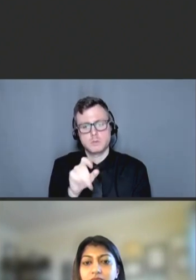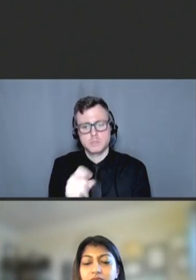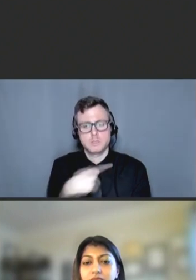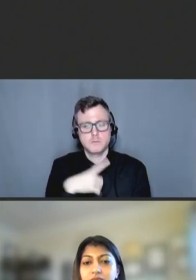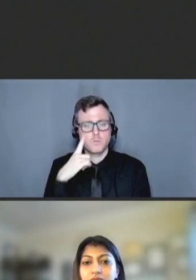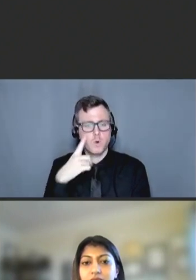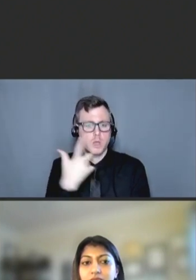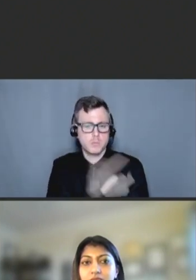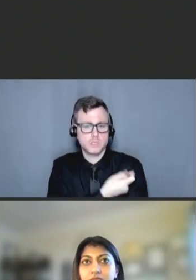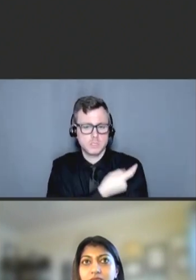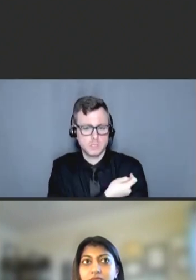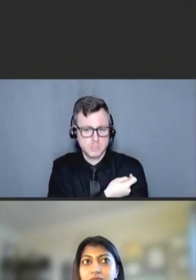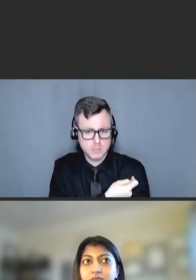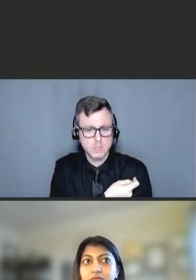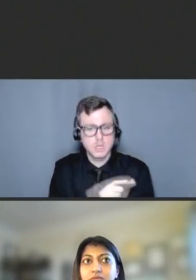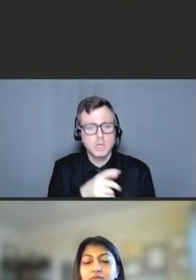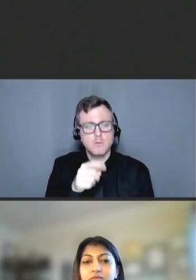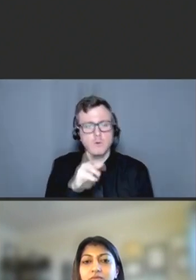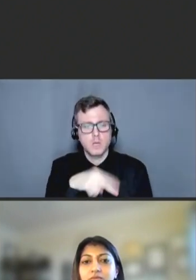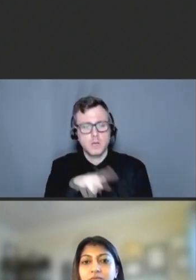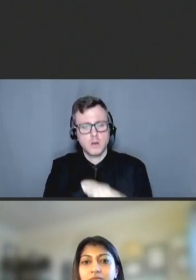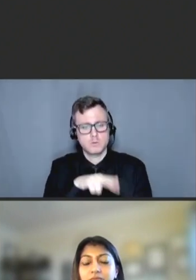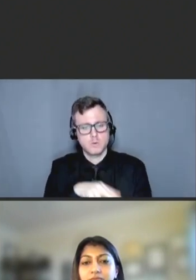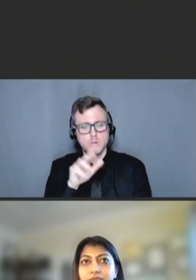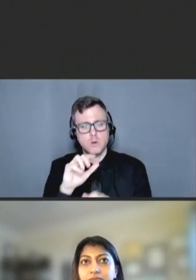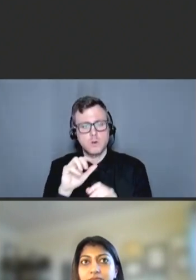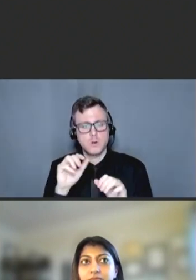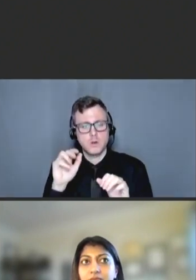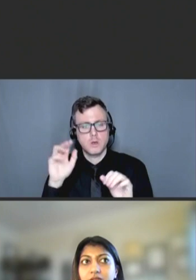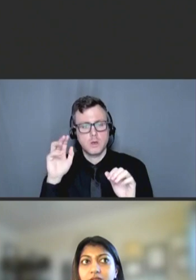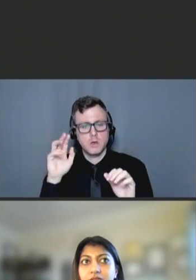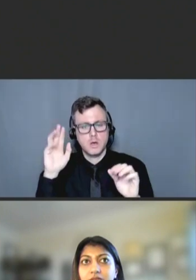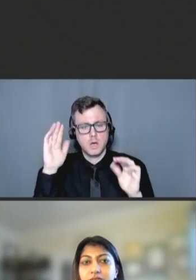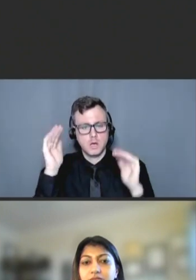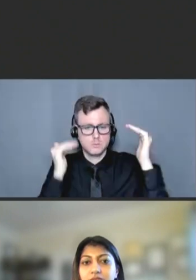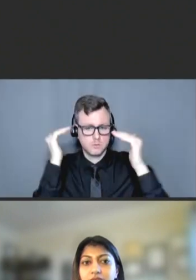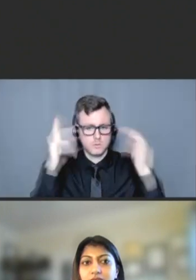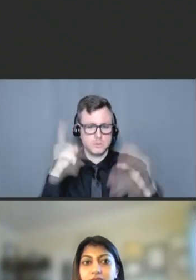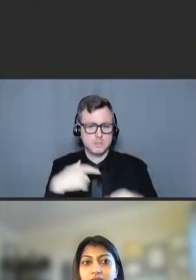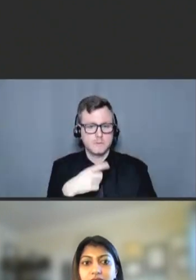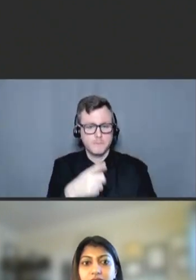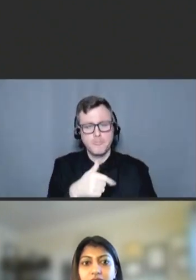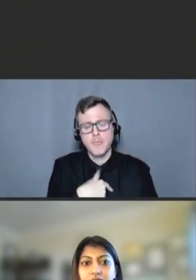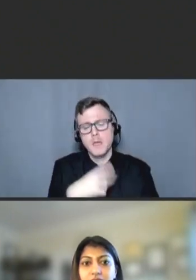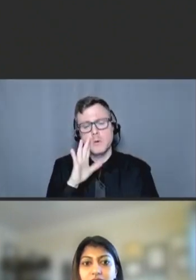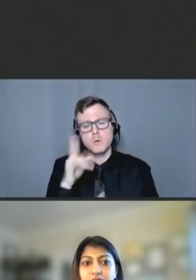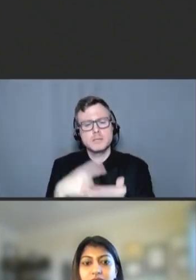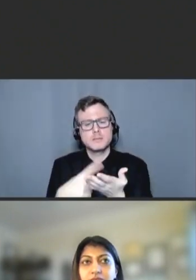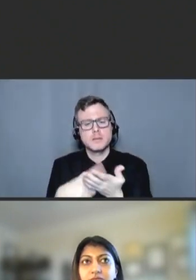and influenza vaccine for all ages. Can we bring up the slides for Dr. Selvam.